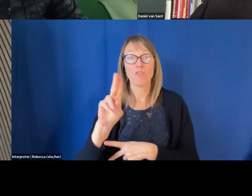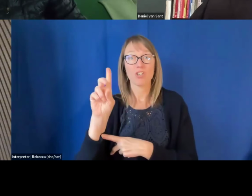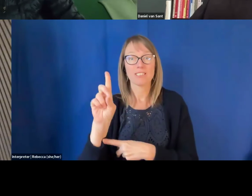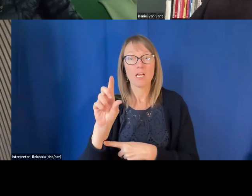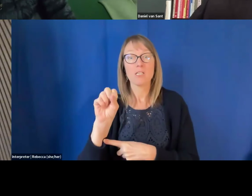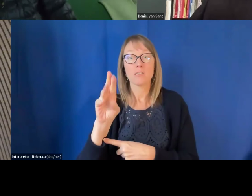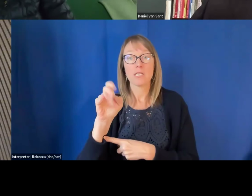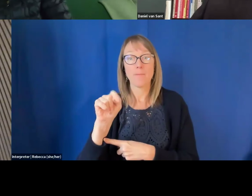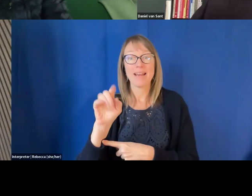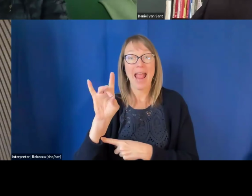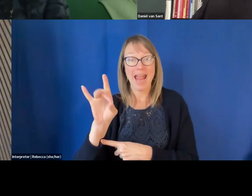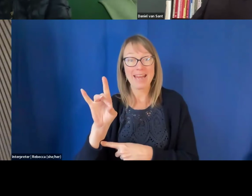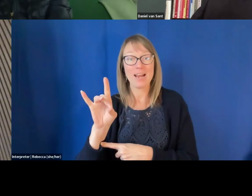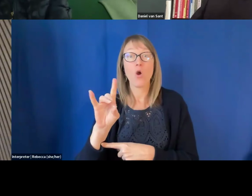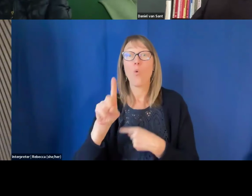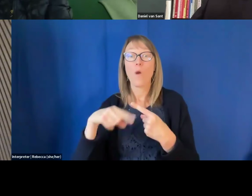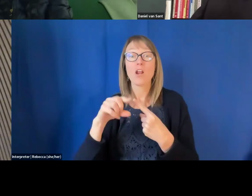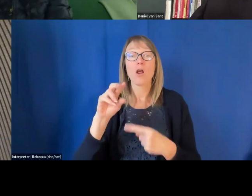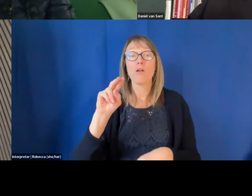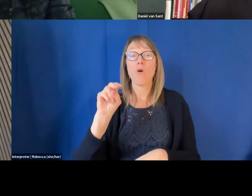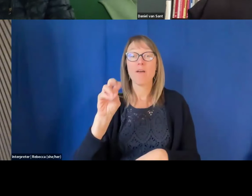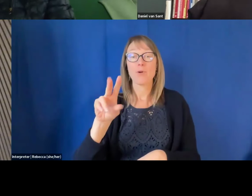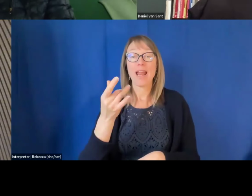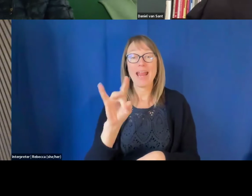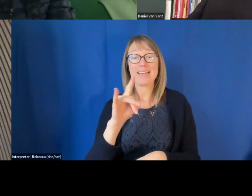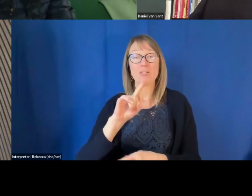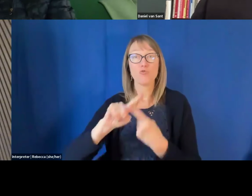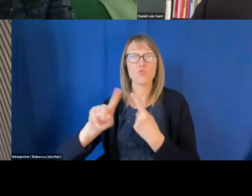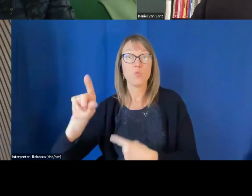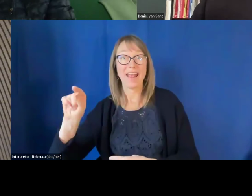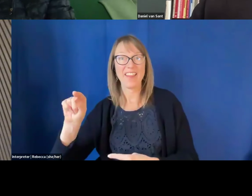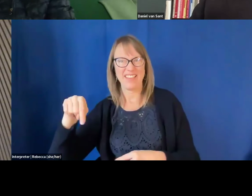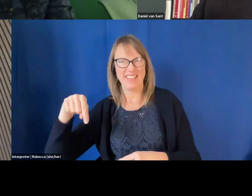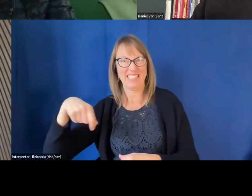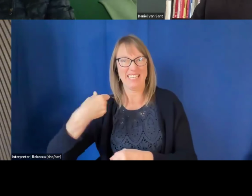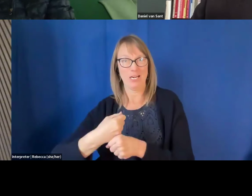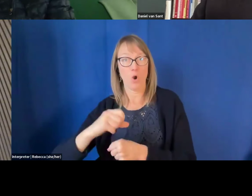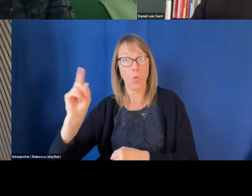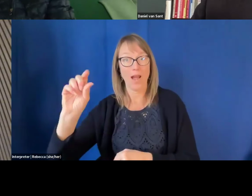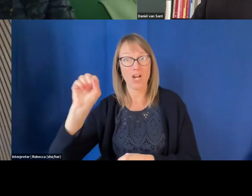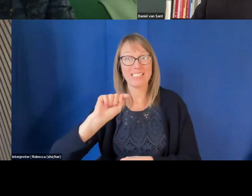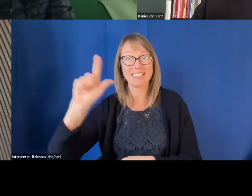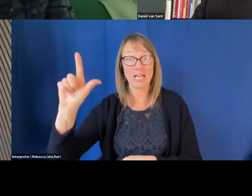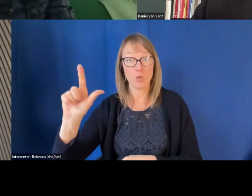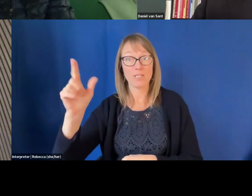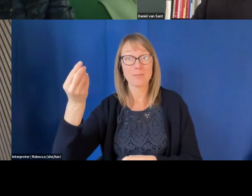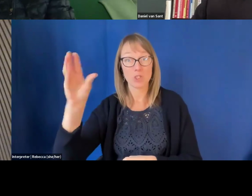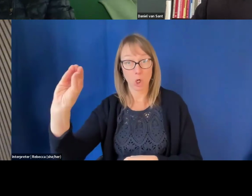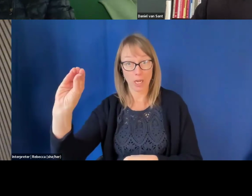for November 18th through November 20th of this year. And it'll be happening in St. Louis, Missouri. We're gonna have presenters